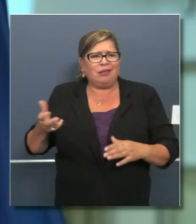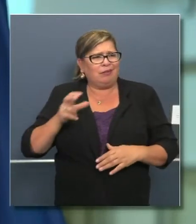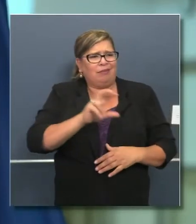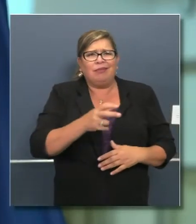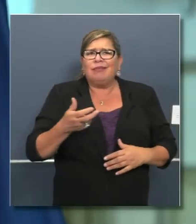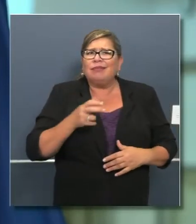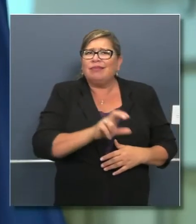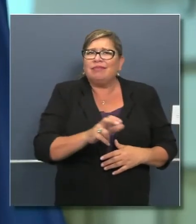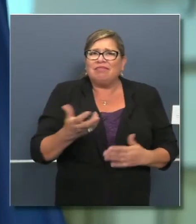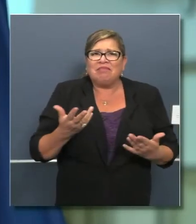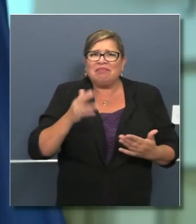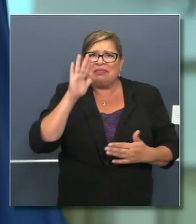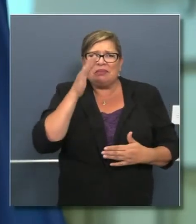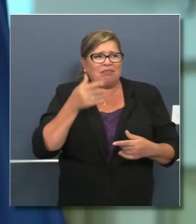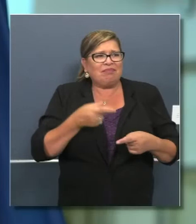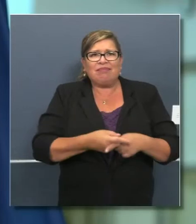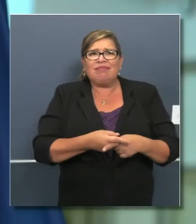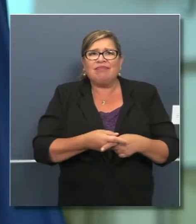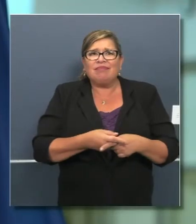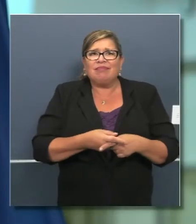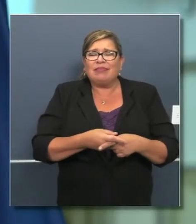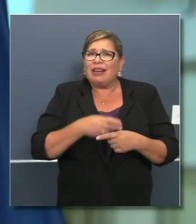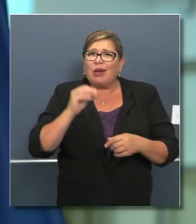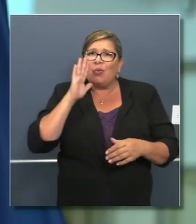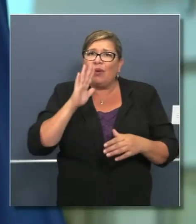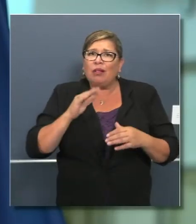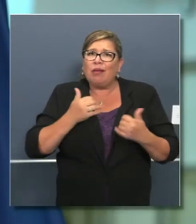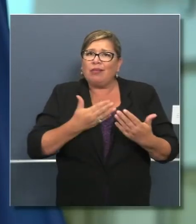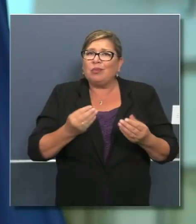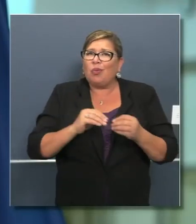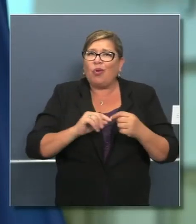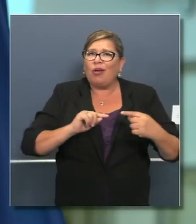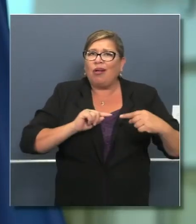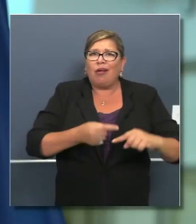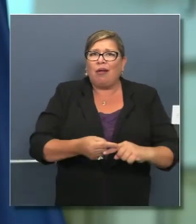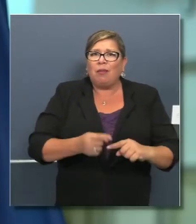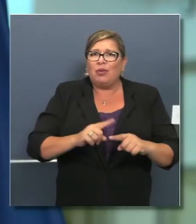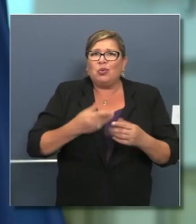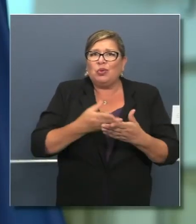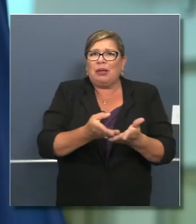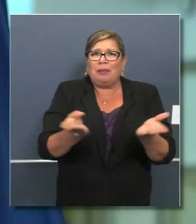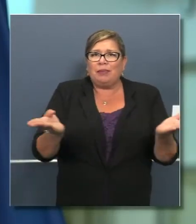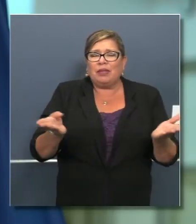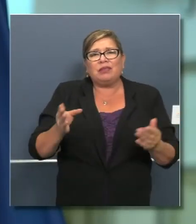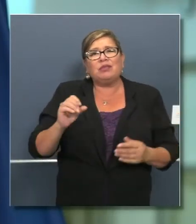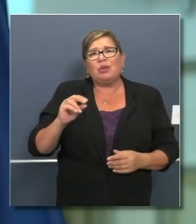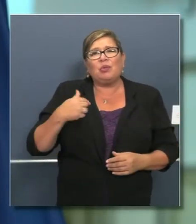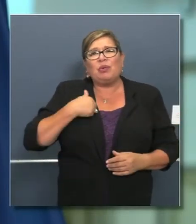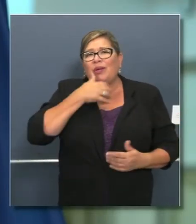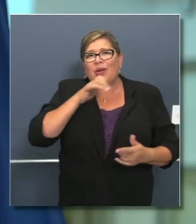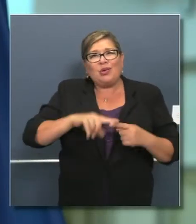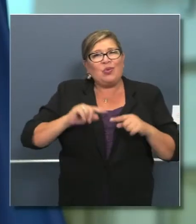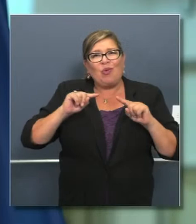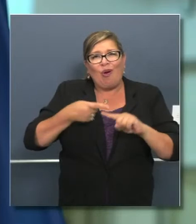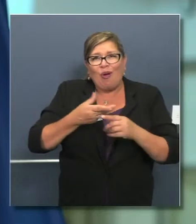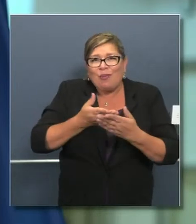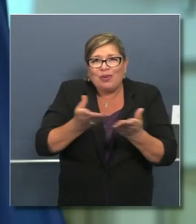but actually harmful to the broader effort and so we don't want to be harmful we want to be helpful